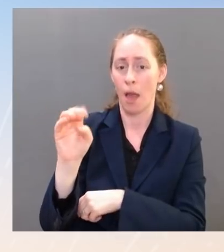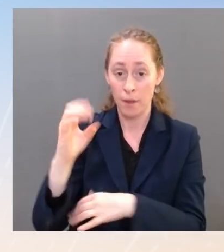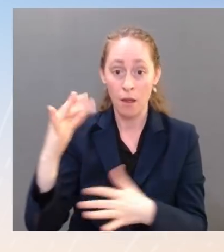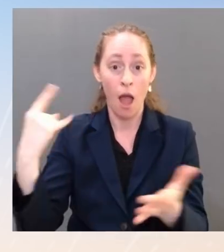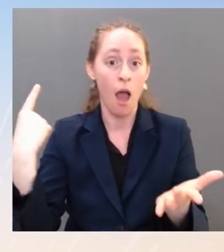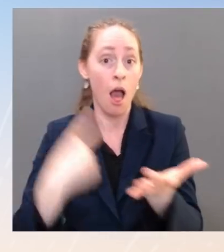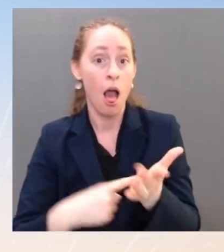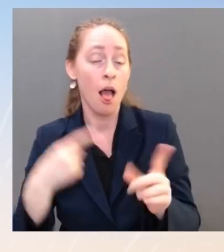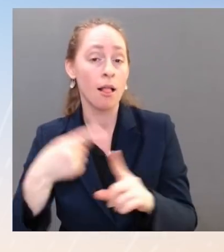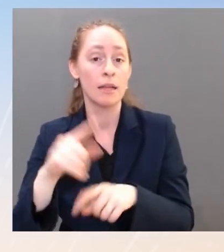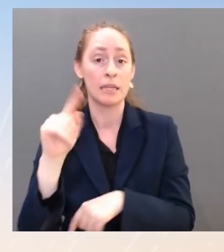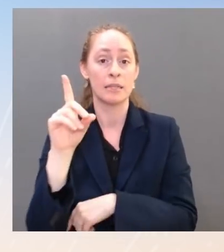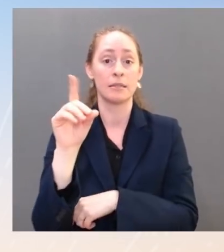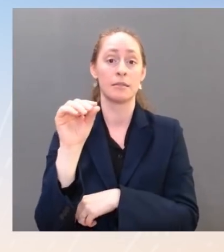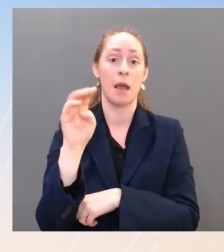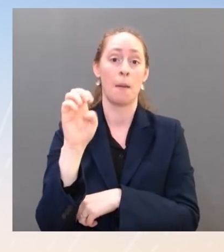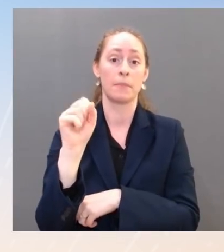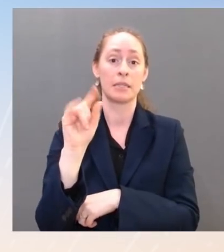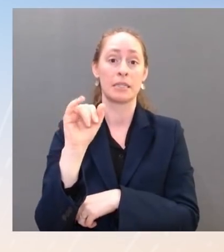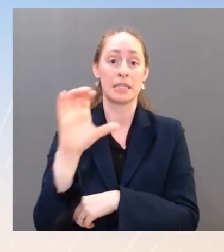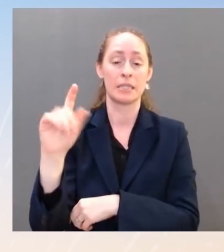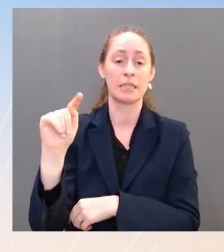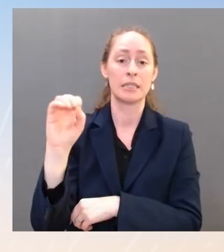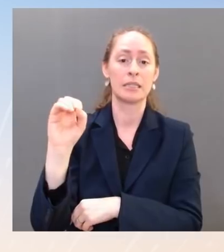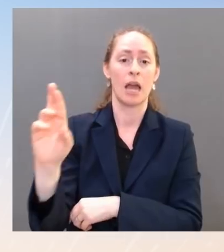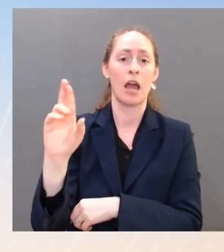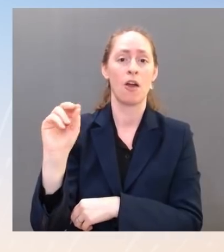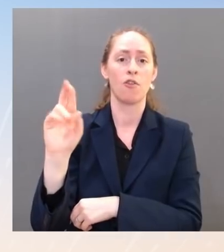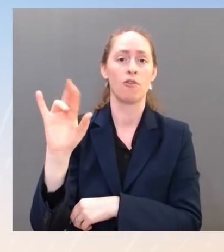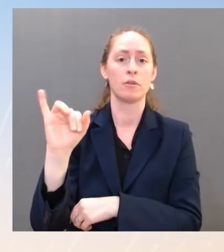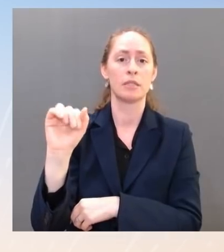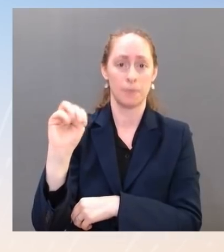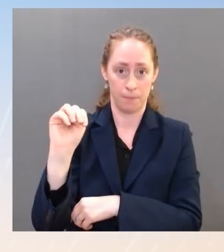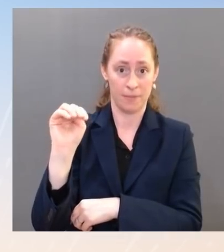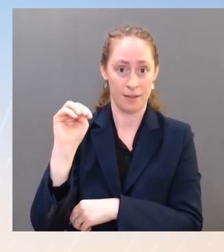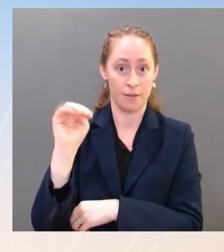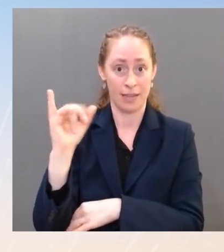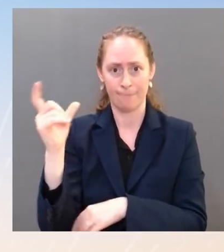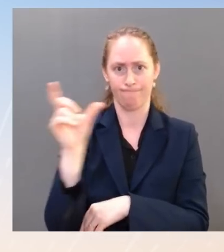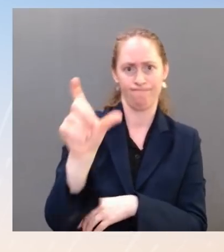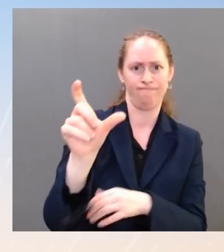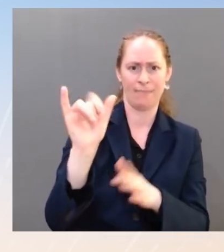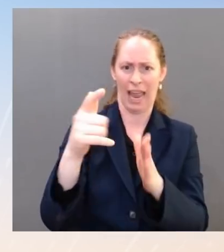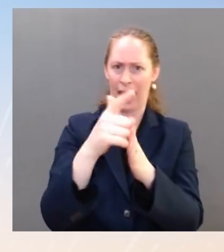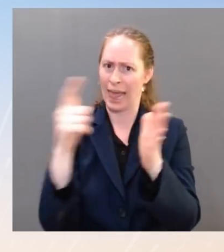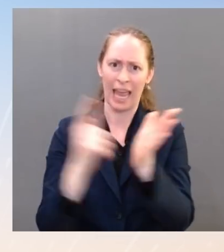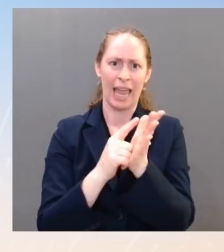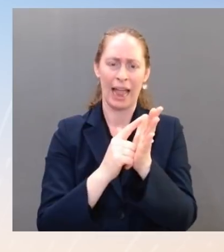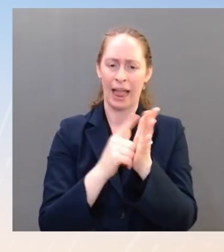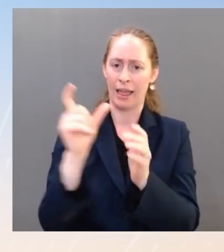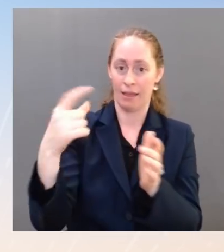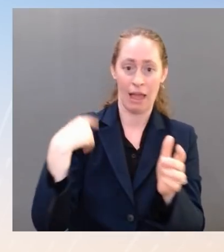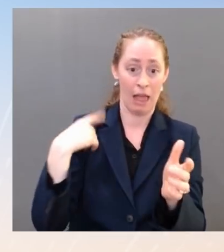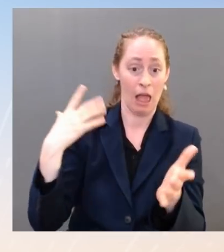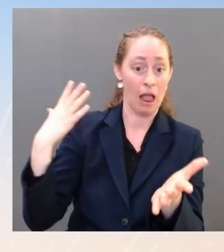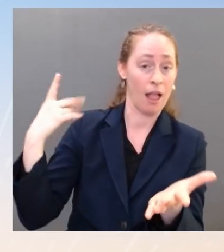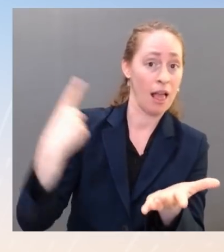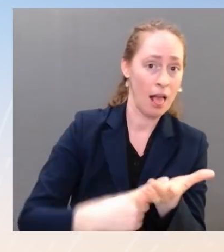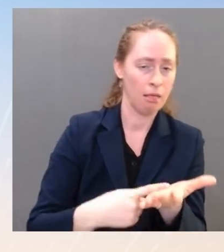I won't I won't employ that term. But let me share with you some of the things that we are doing to battle domestic violent extremism,